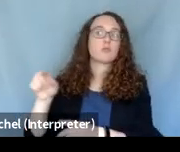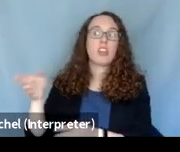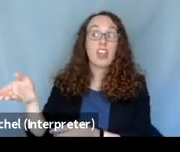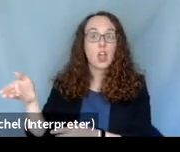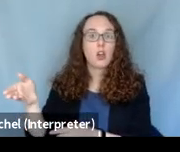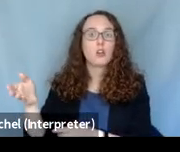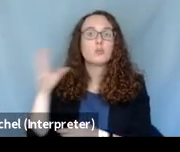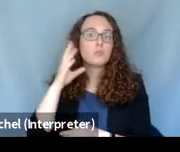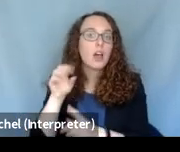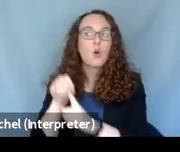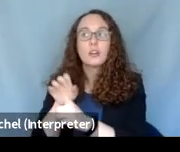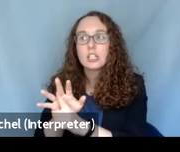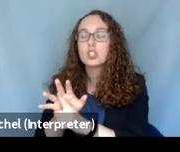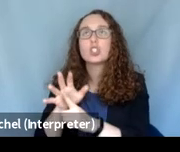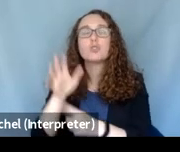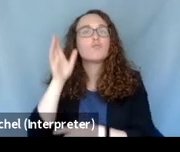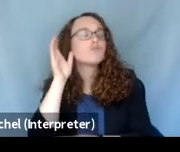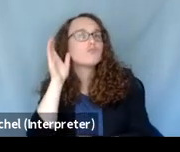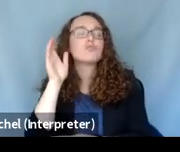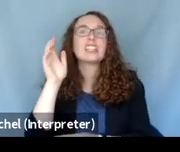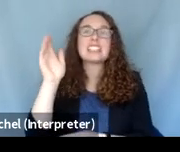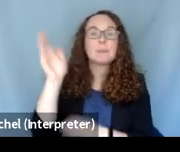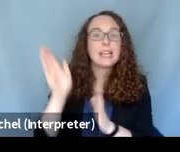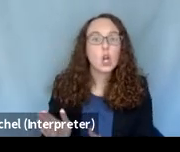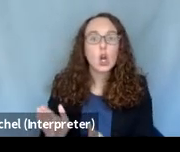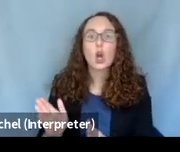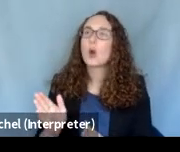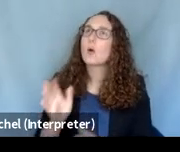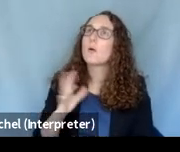speakers, you'll be able to network. Once that is done they fly you to